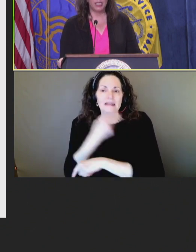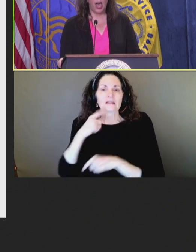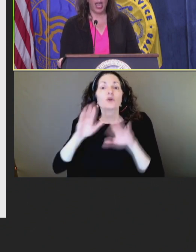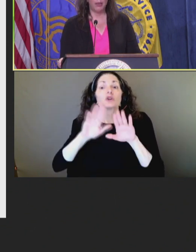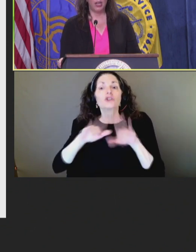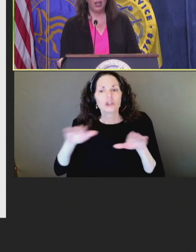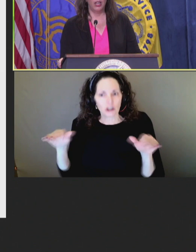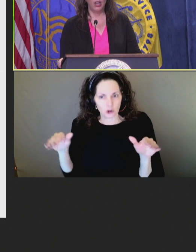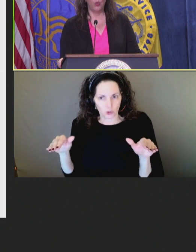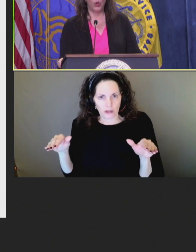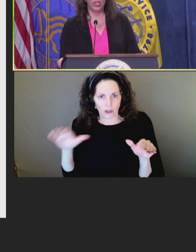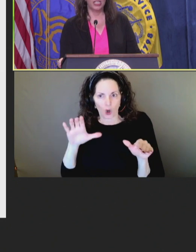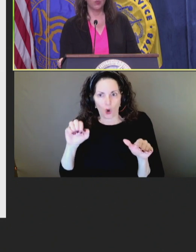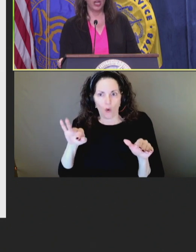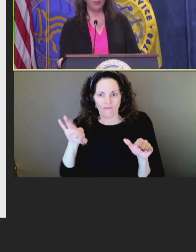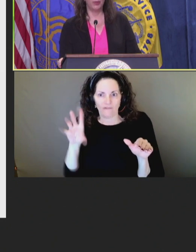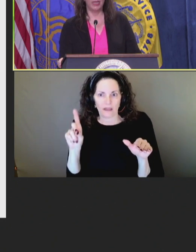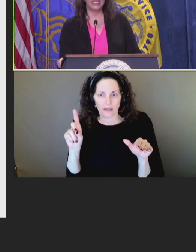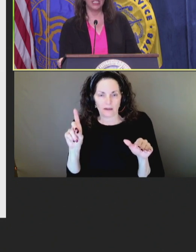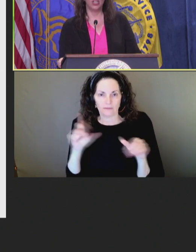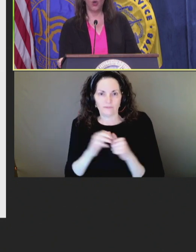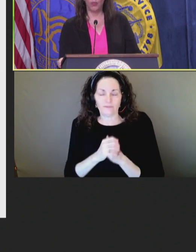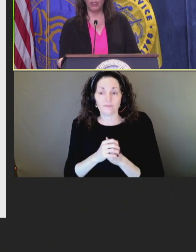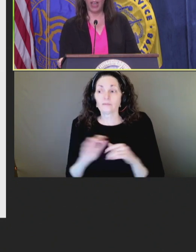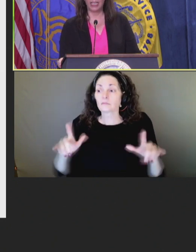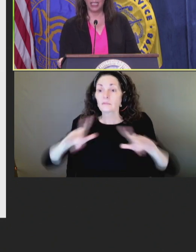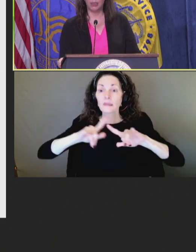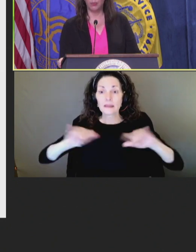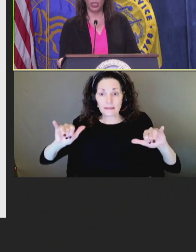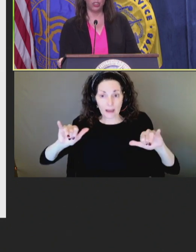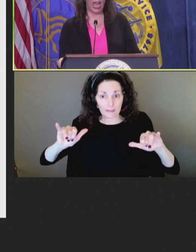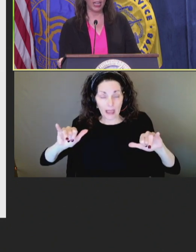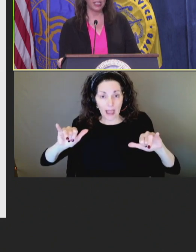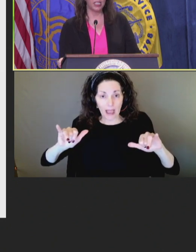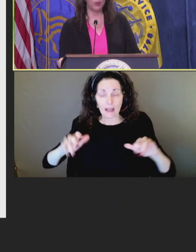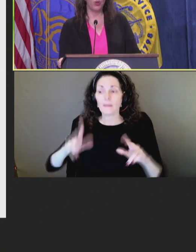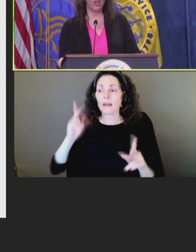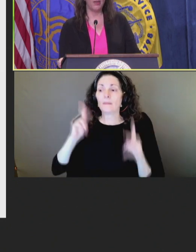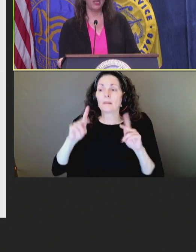time, awardees were implementing the COVID Vaccine Bridge Access Program,